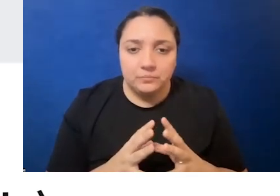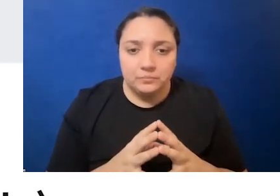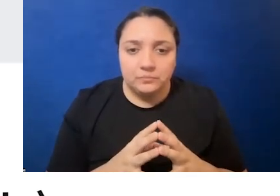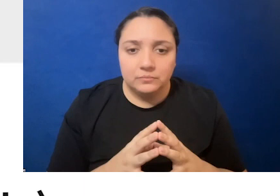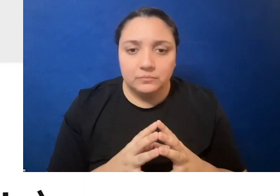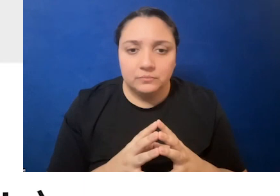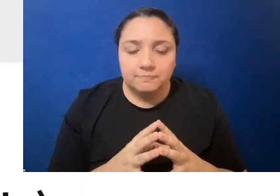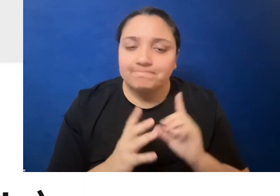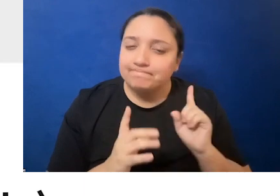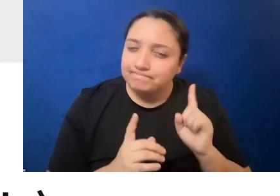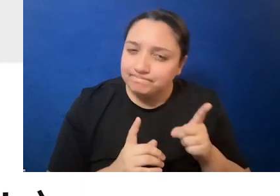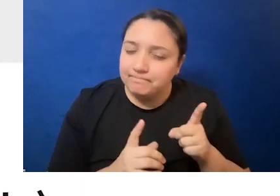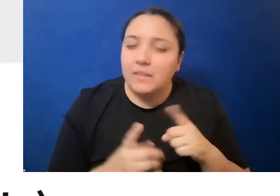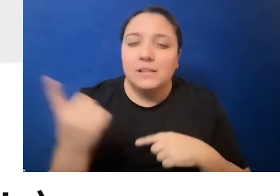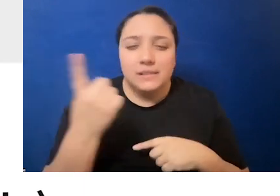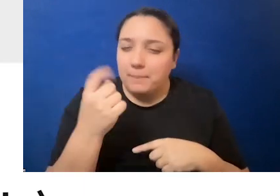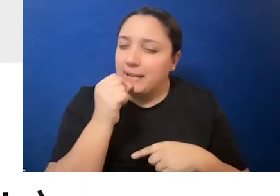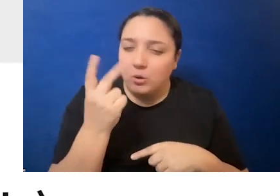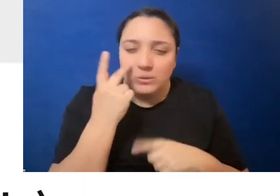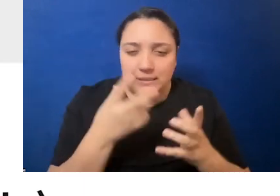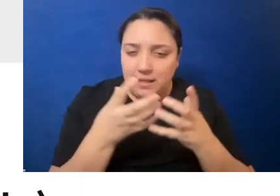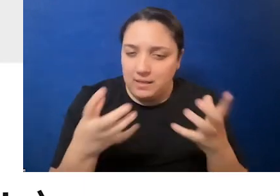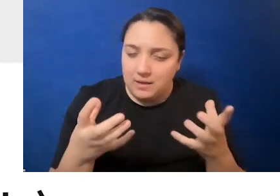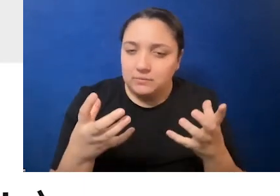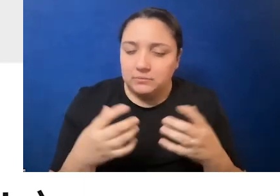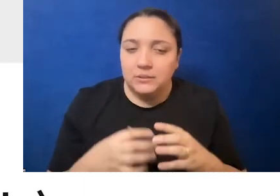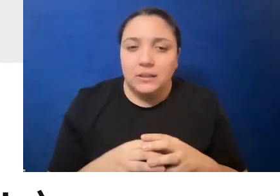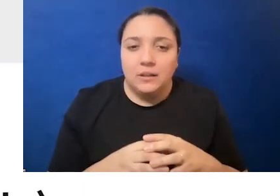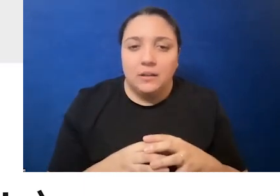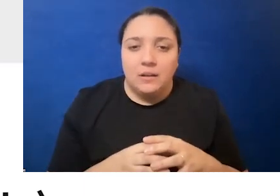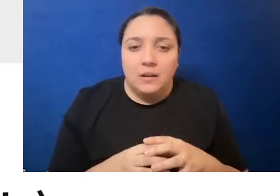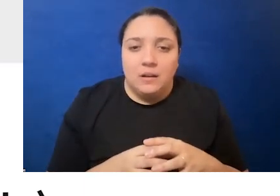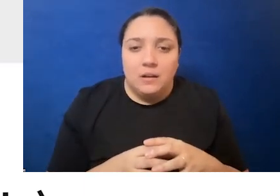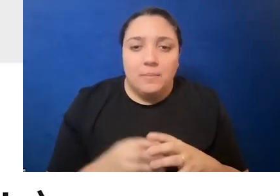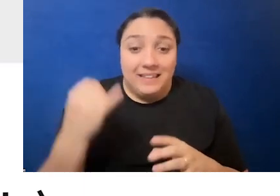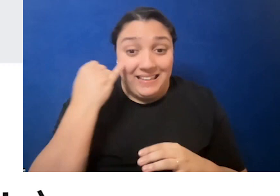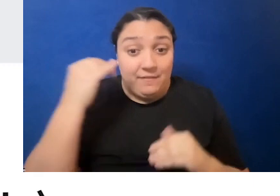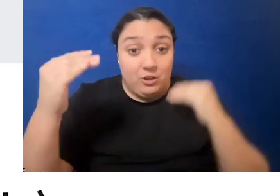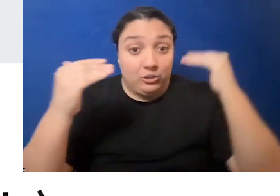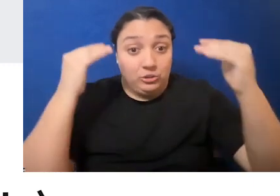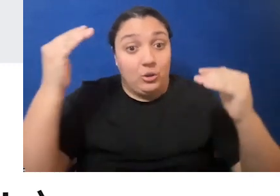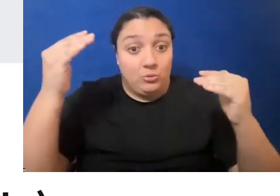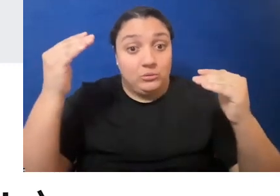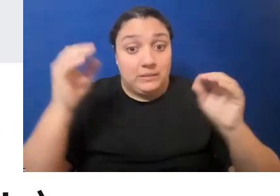IS IMPORTANT. I SEE A LOT OF, I DON'T SEE A LOT OF THIS, AND WE SHOULD SEE